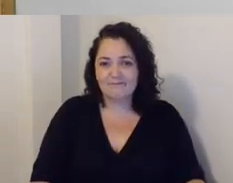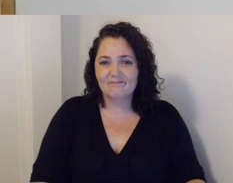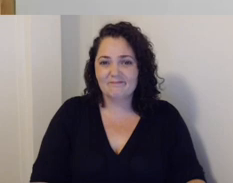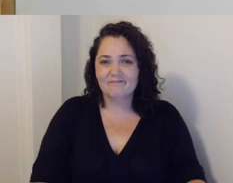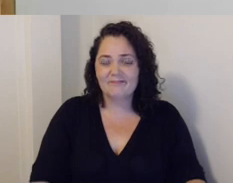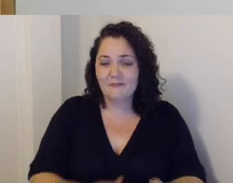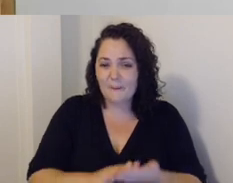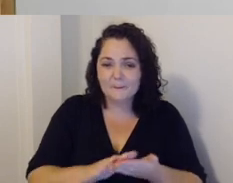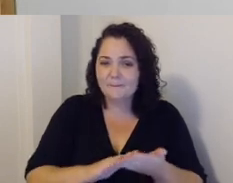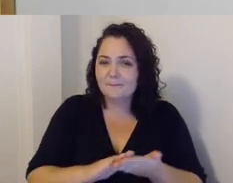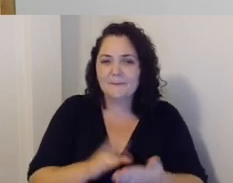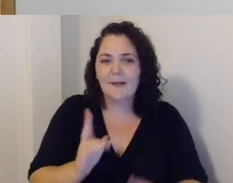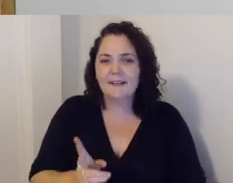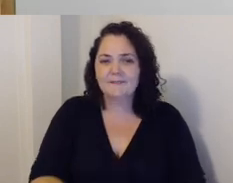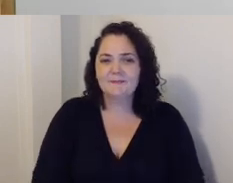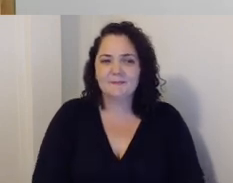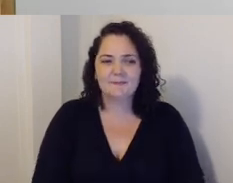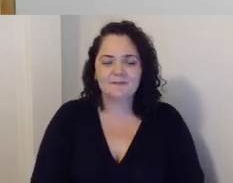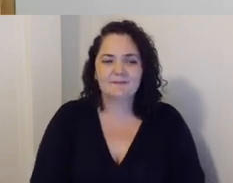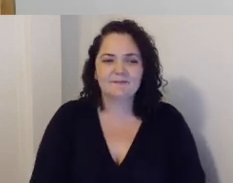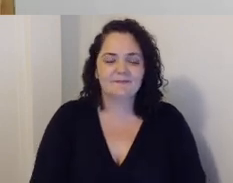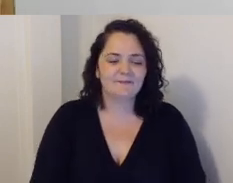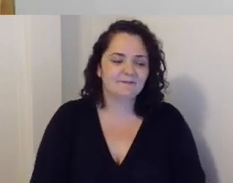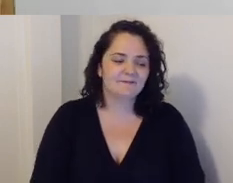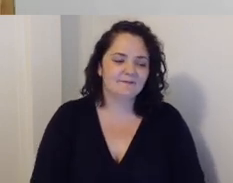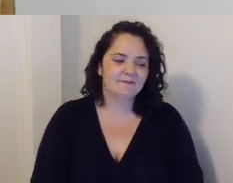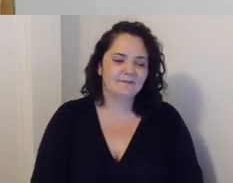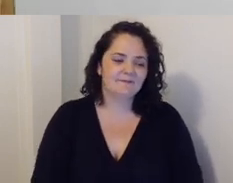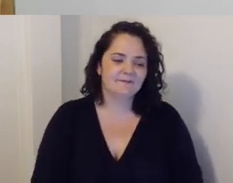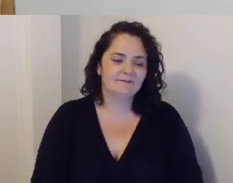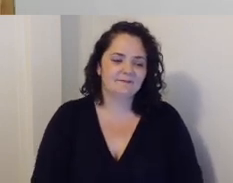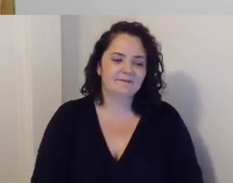dry ground to it and rub back into it again all right and I'm going to continue to work on my